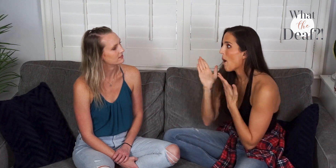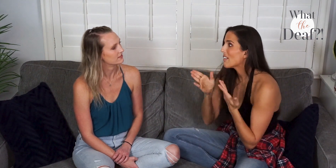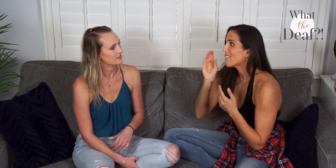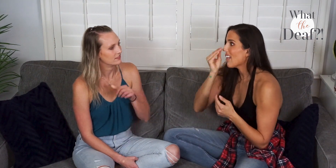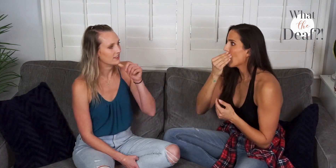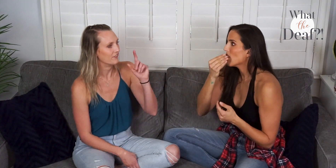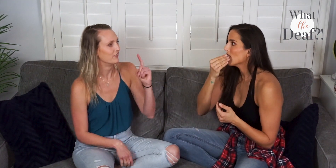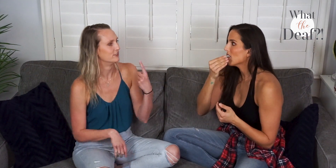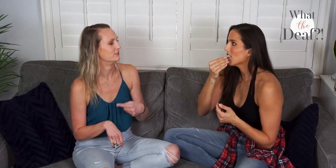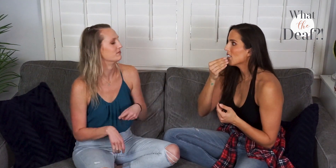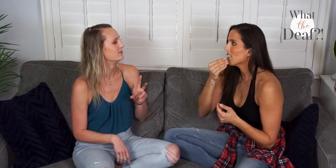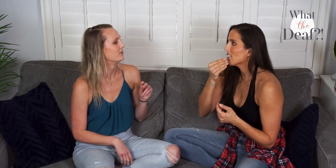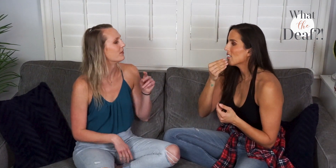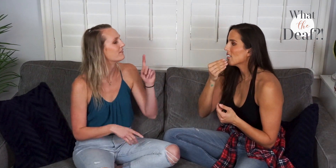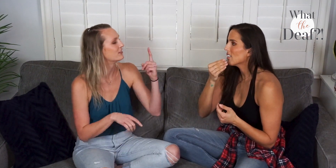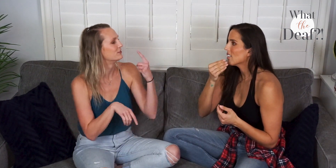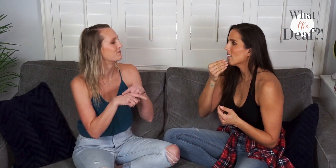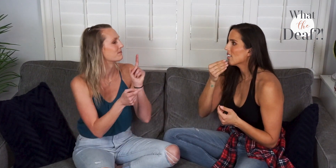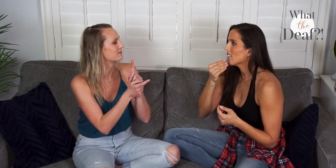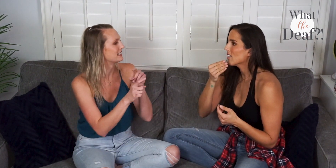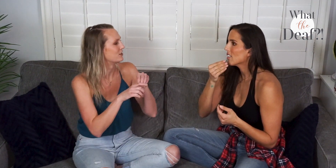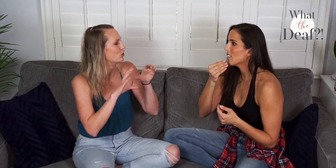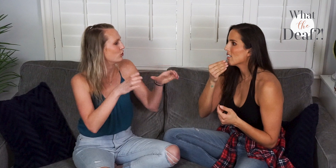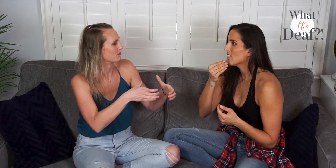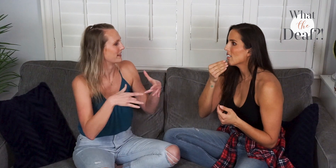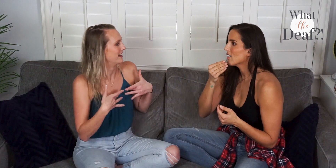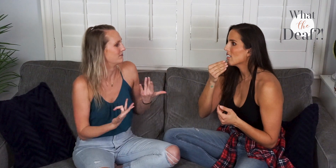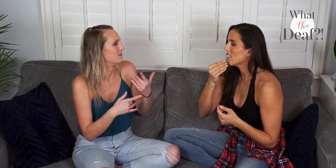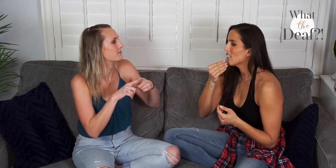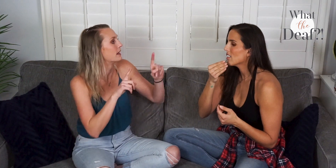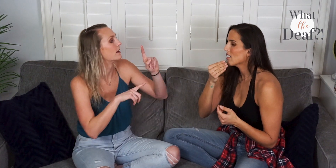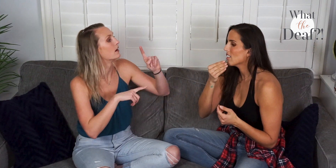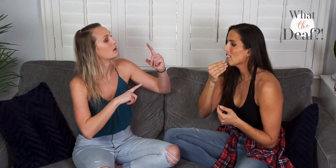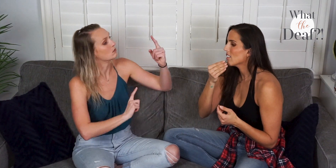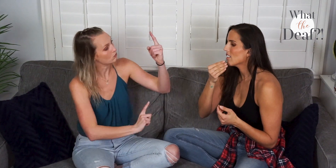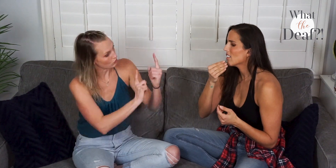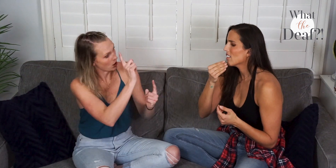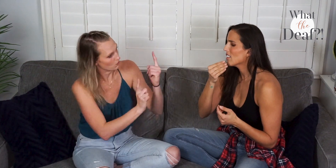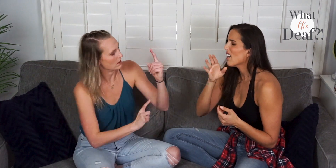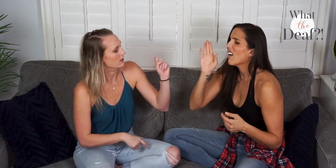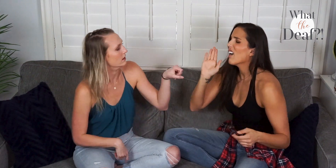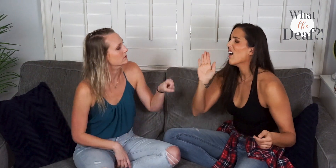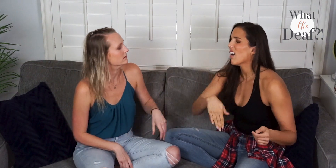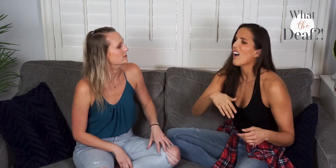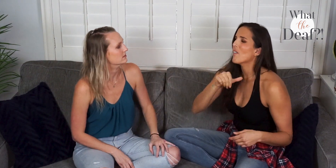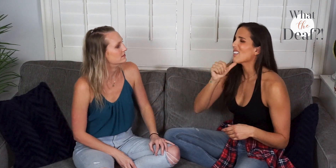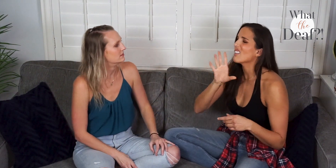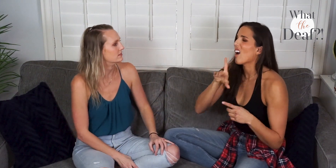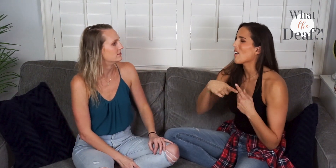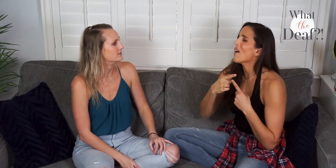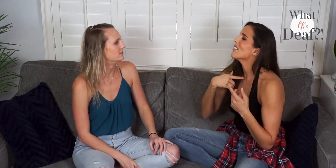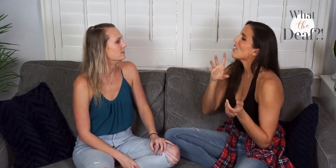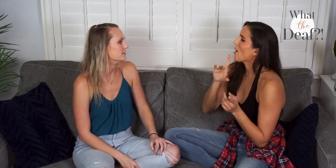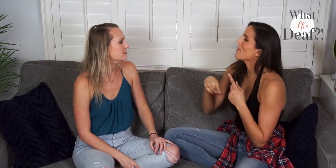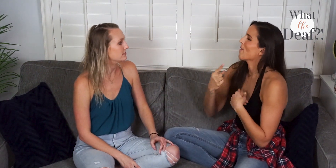Yeah. No, not the first time. Yeah. He brought me flowers. No, the first time that you met in a group setting, but yeah, one-on-one. Oh, we're not talking about...